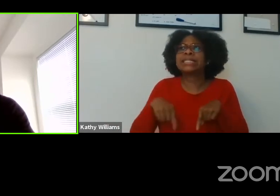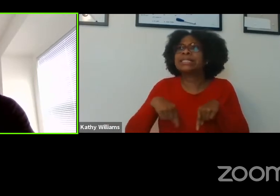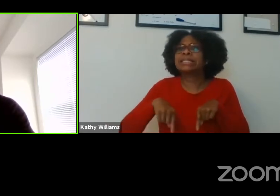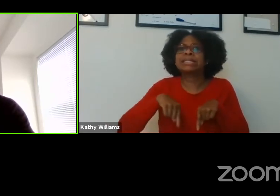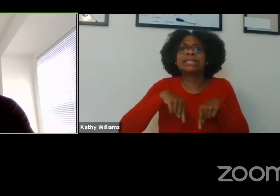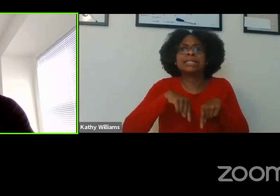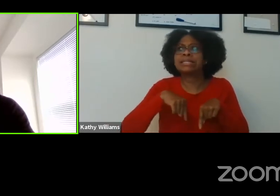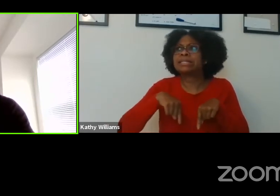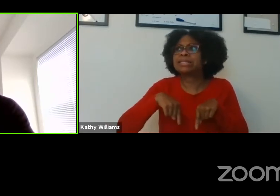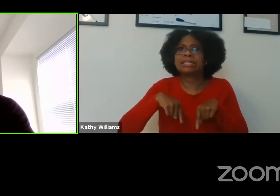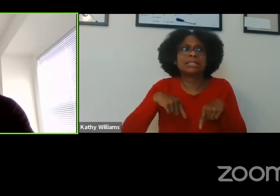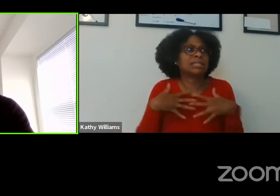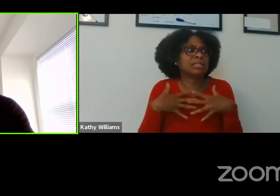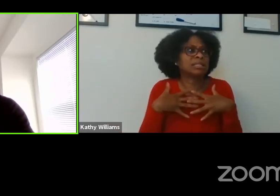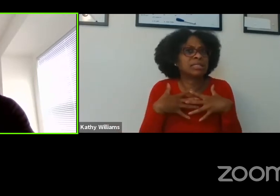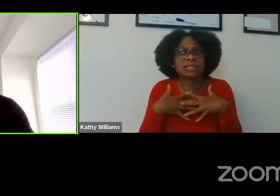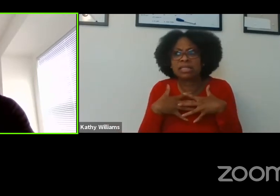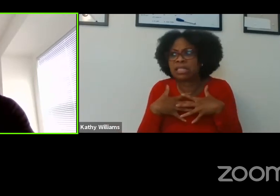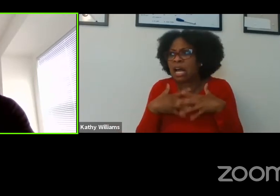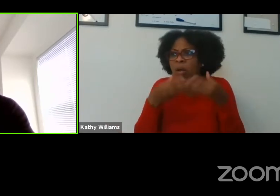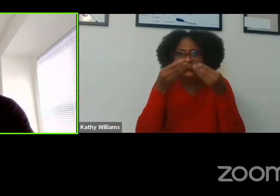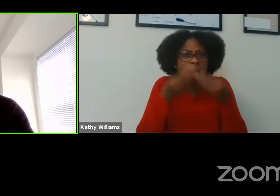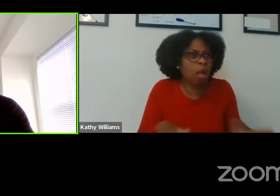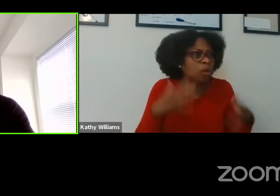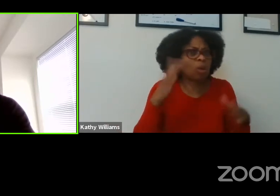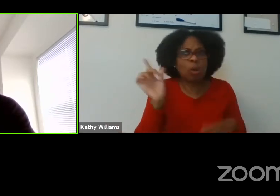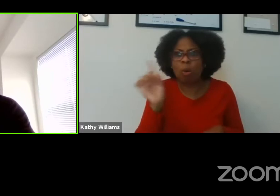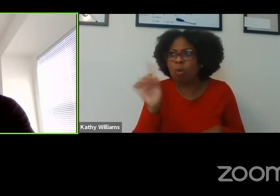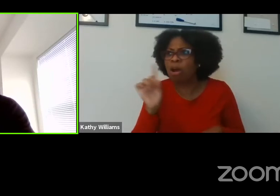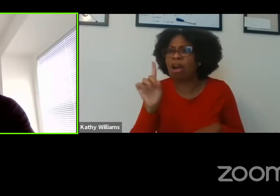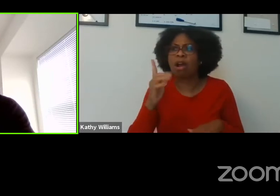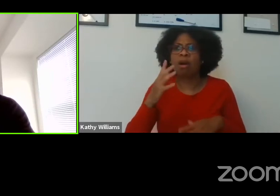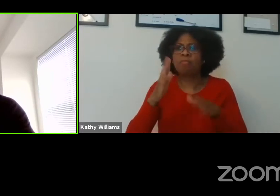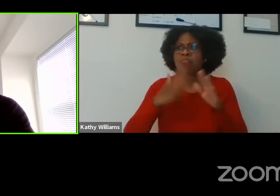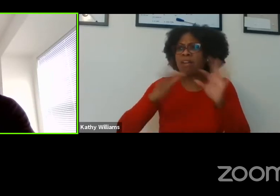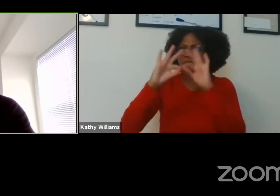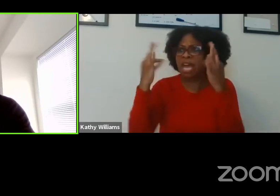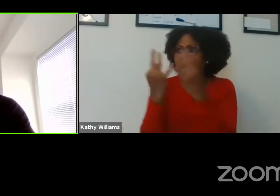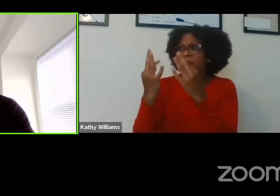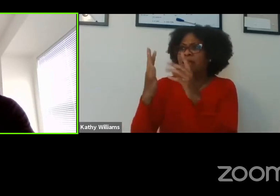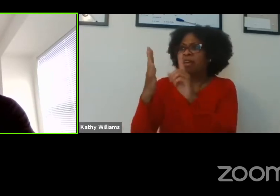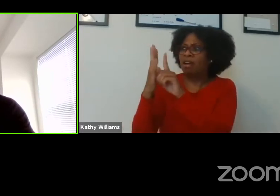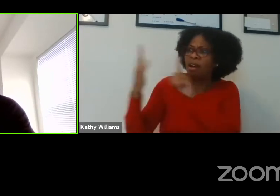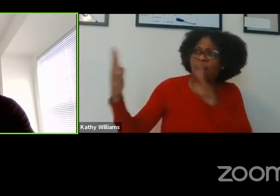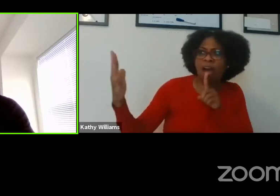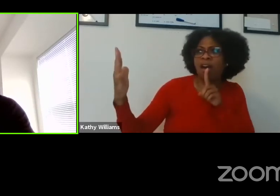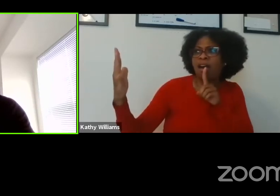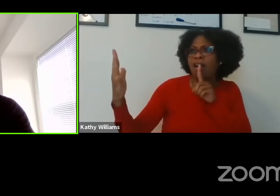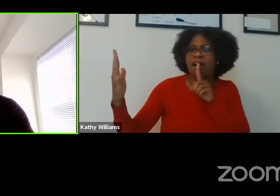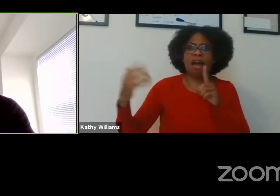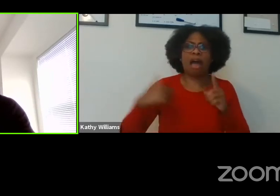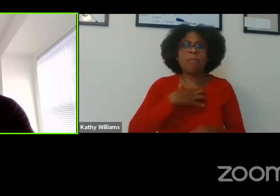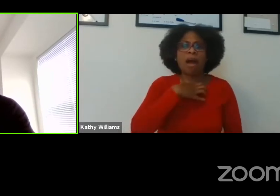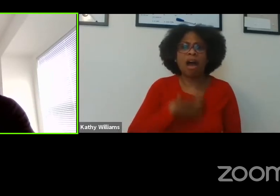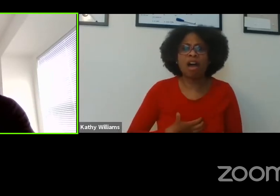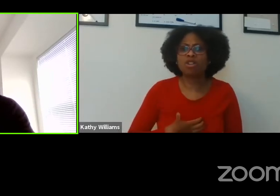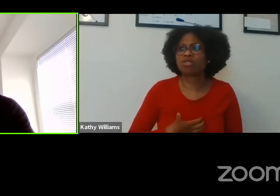I am like lost and away from my family, and I am hungry, and cold and scared.